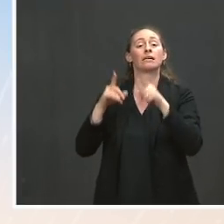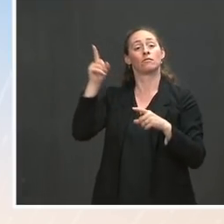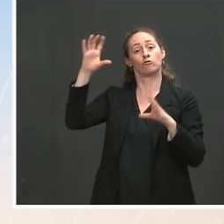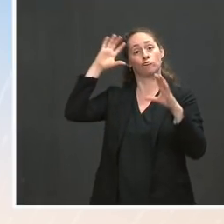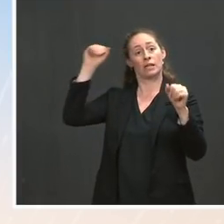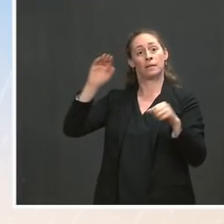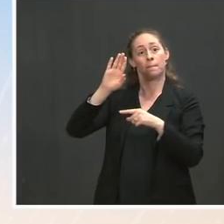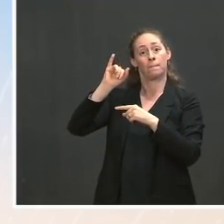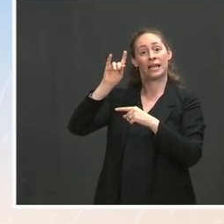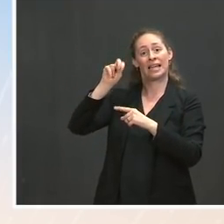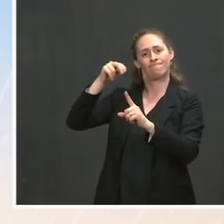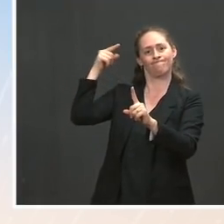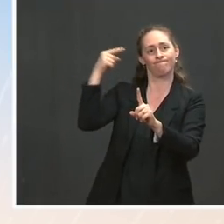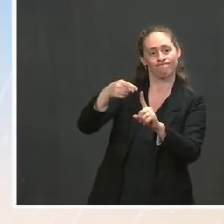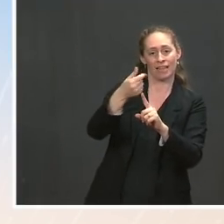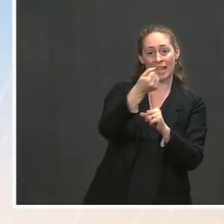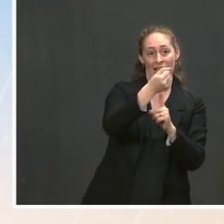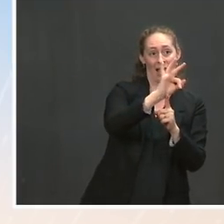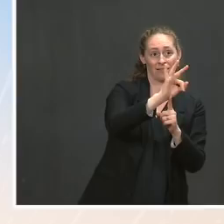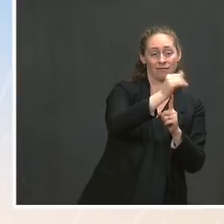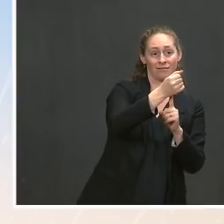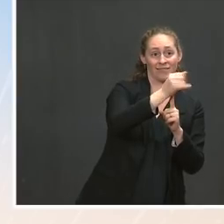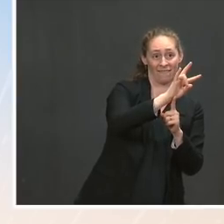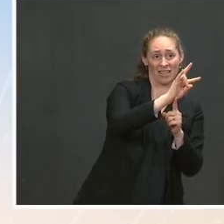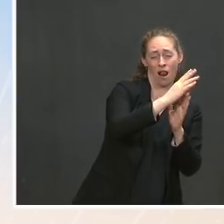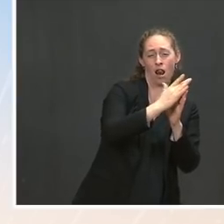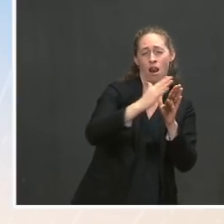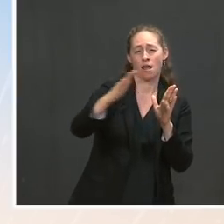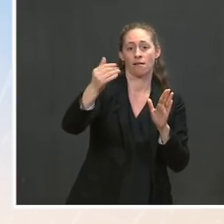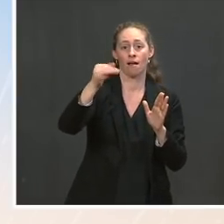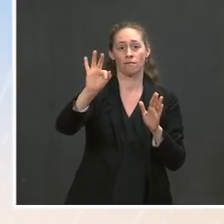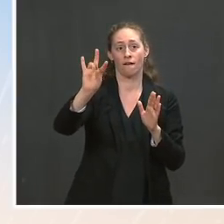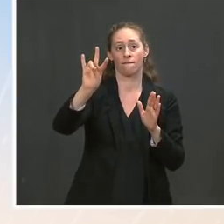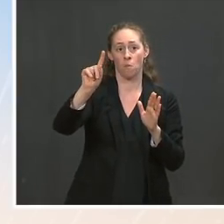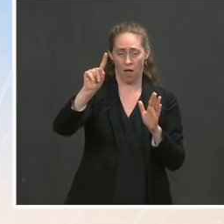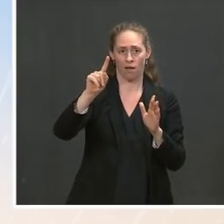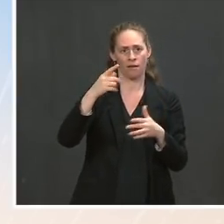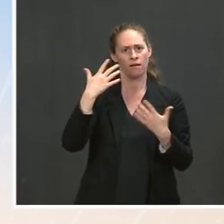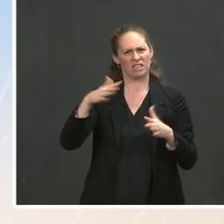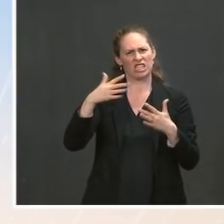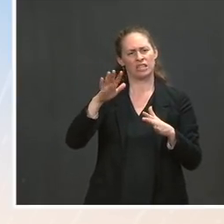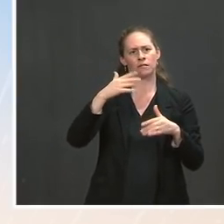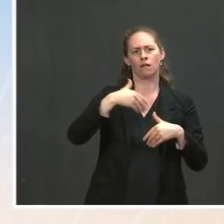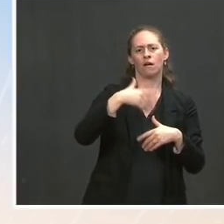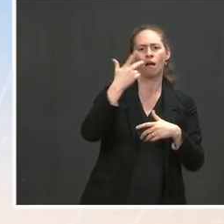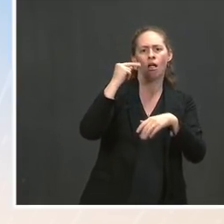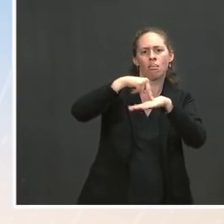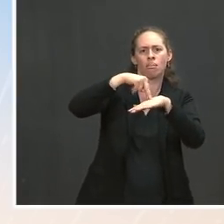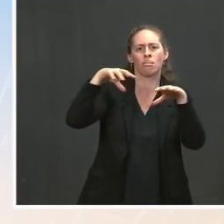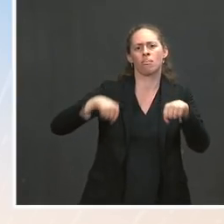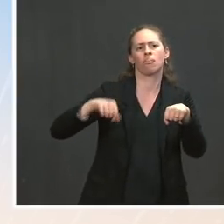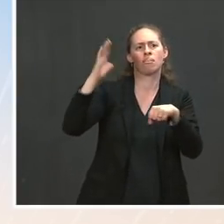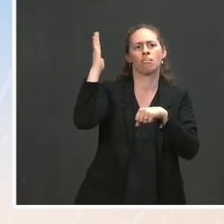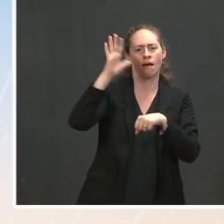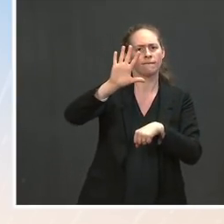the filibuster was used about 58 times. Last year, last year alone, it was used five times that many.